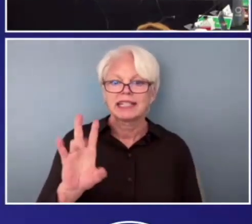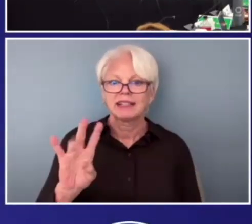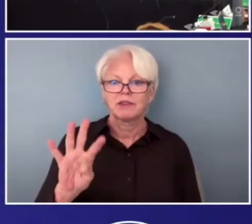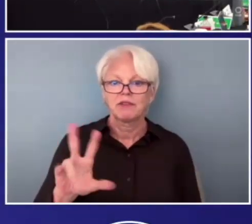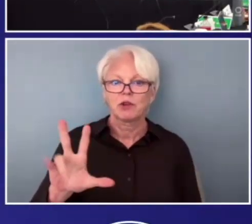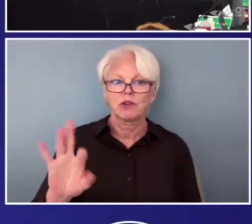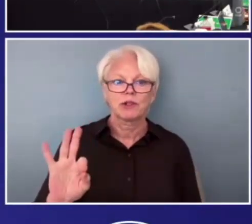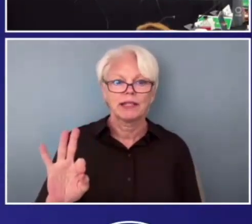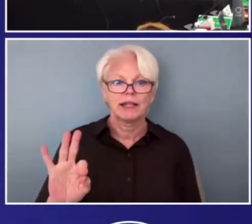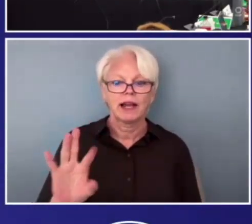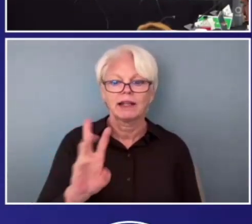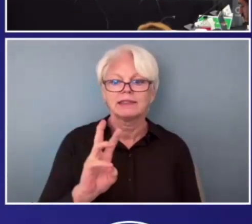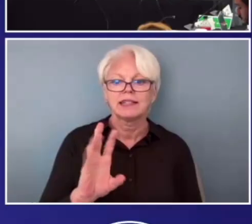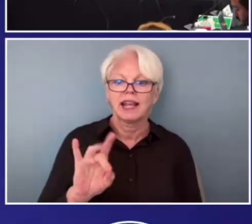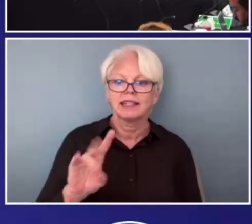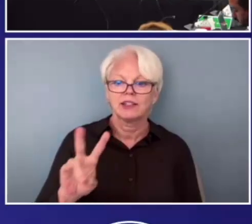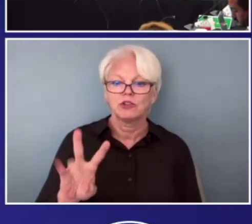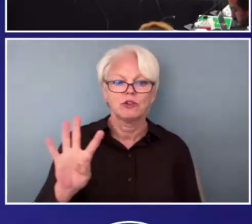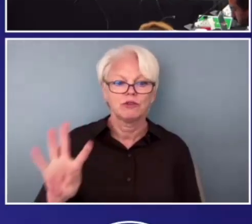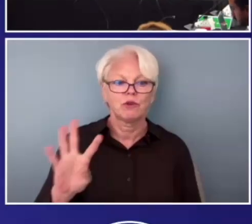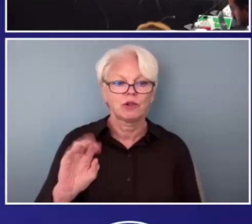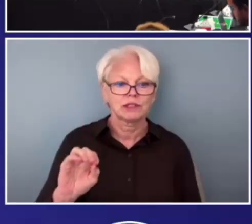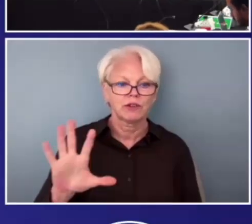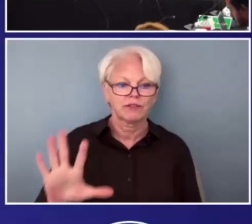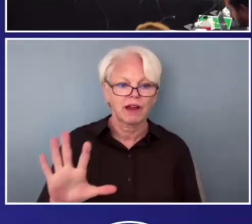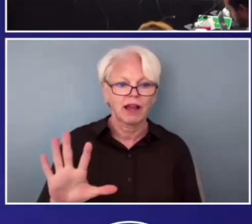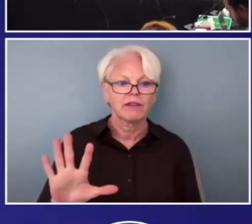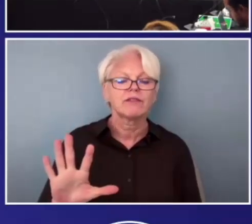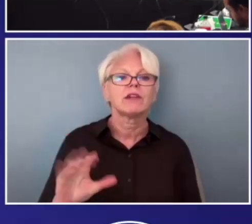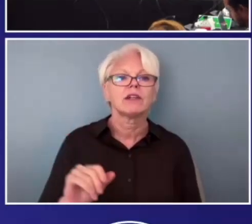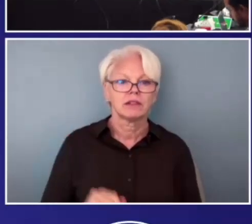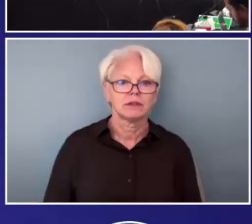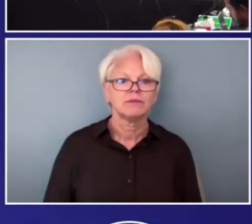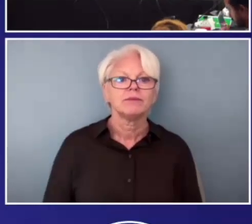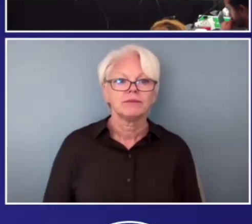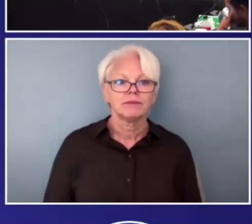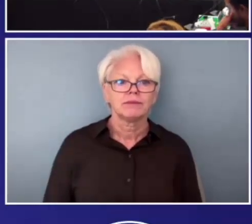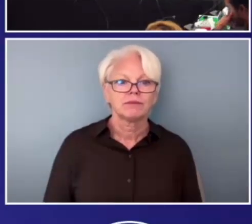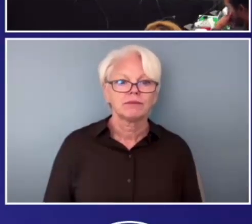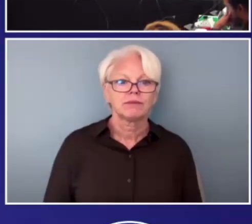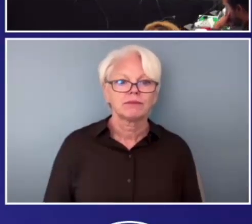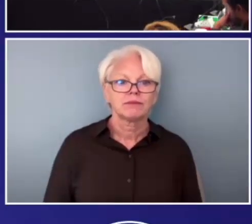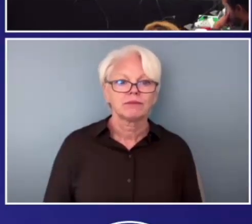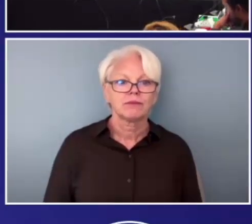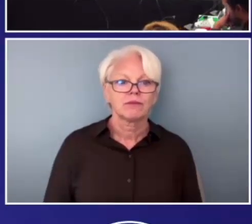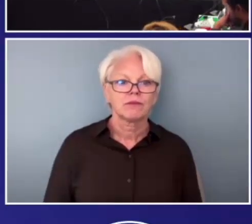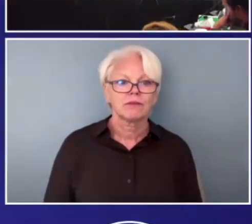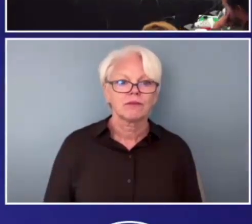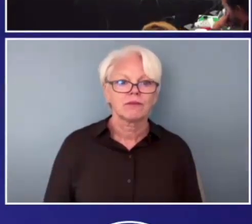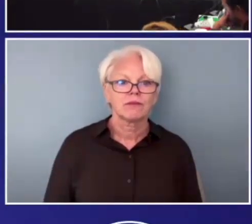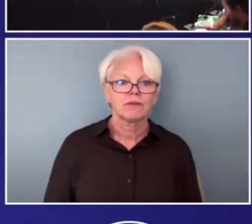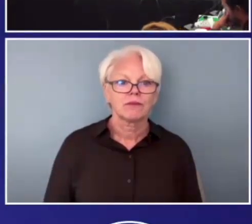682.405. Oh, I don't have --